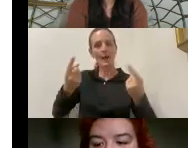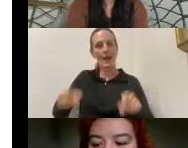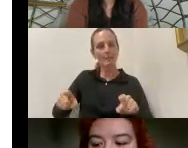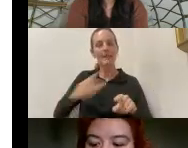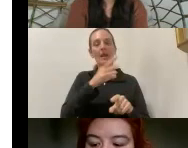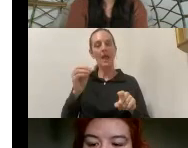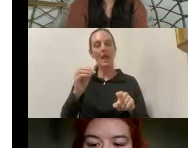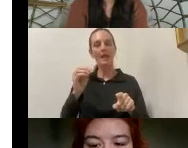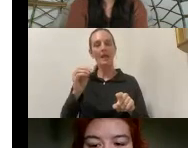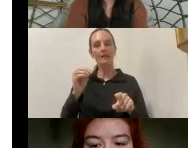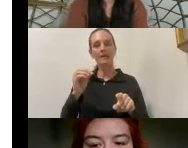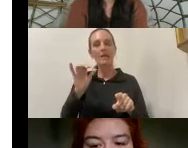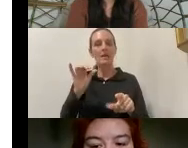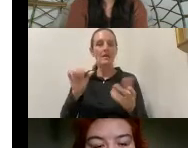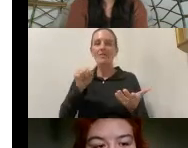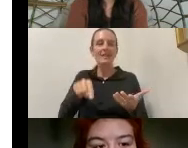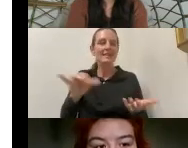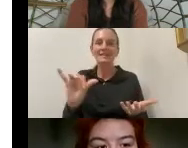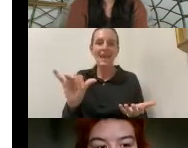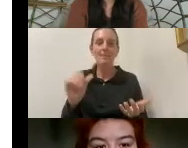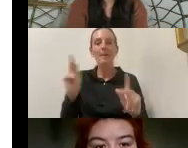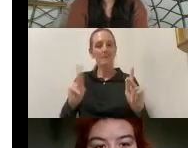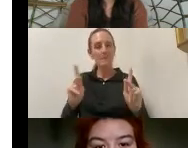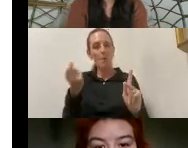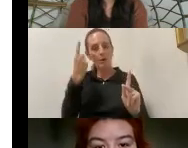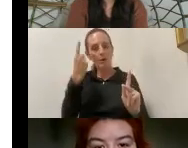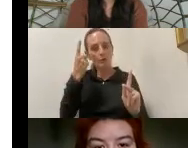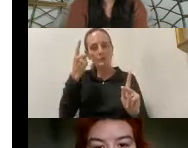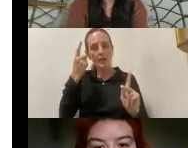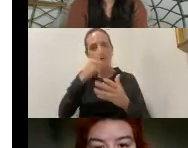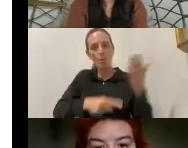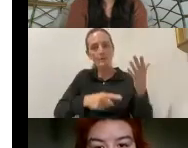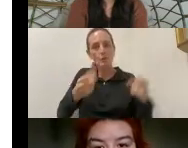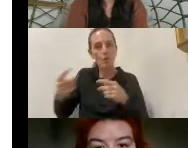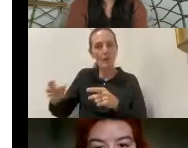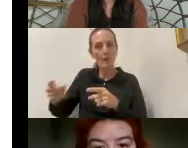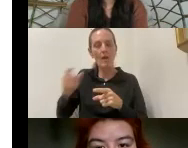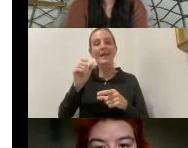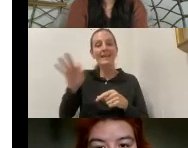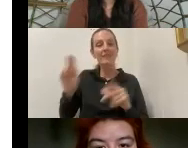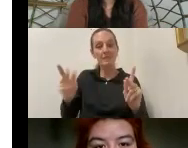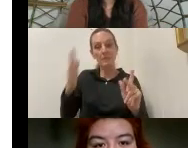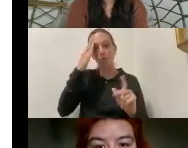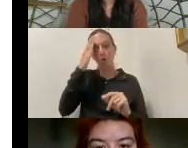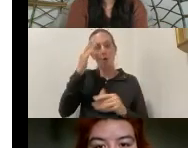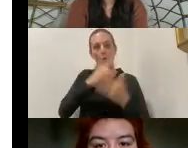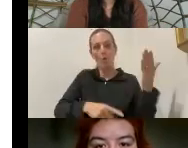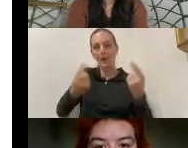And I think this as well, is just like people understand what's going on, like people know what's happening because of what happened with the reserve system and us getting put